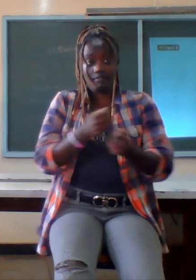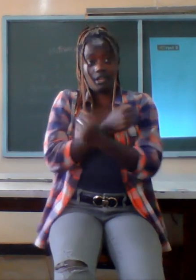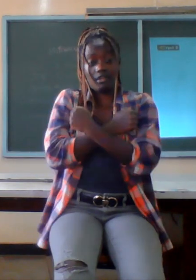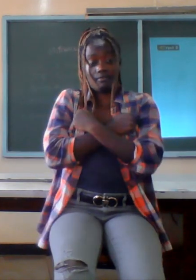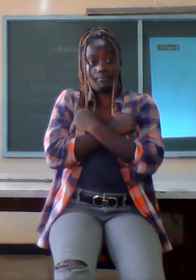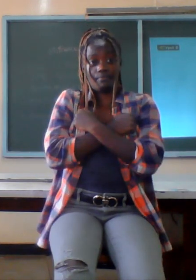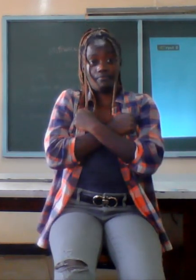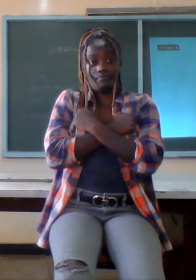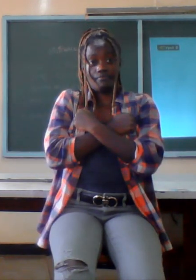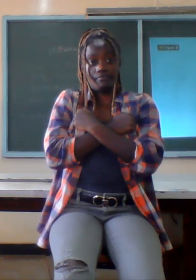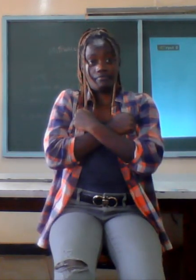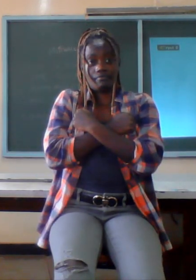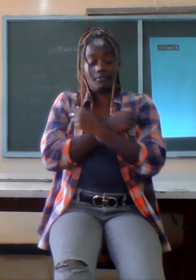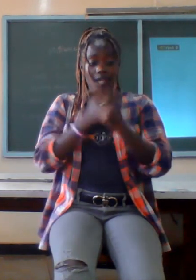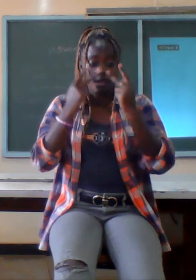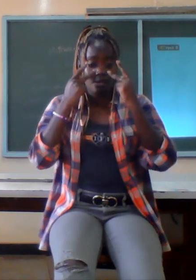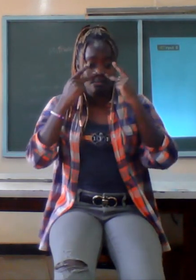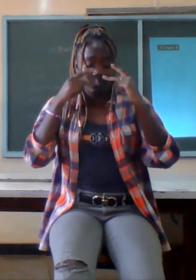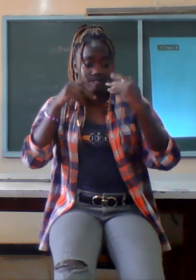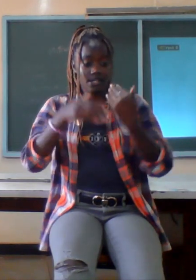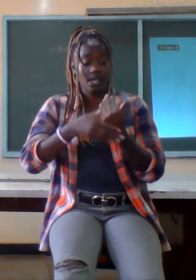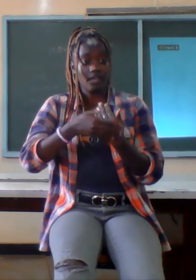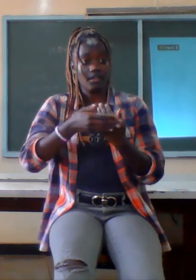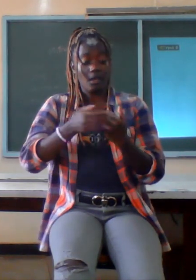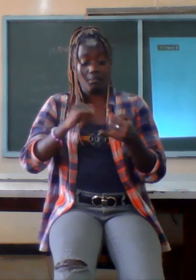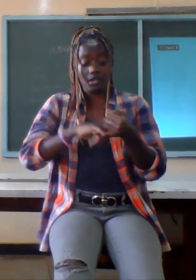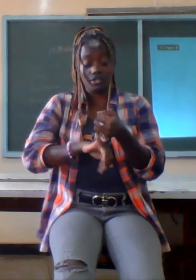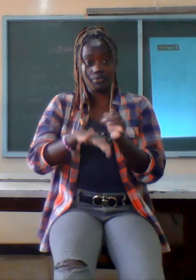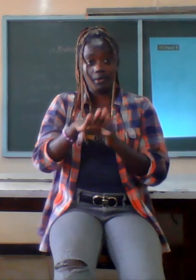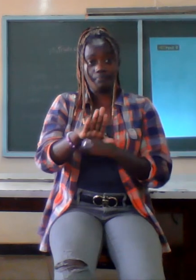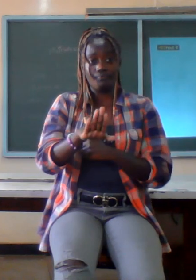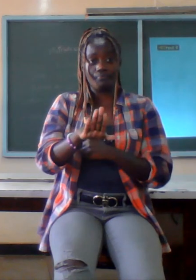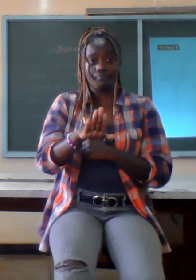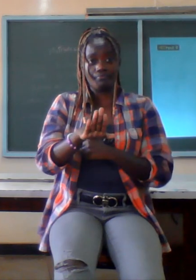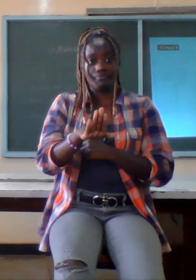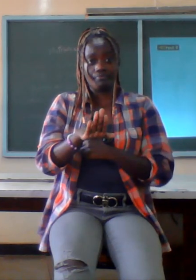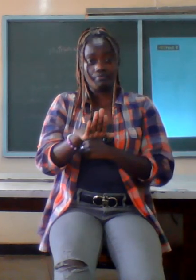peace and care into your marriage you are not a candidate of a principle